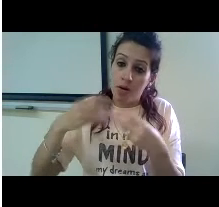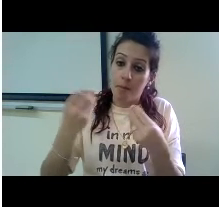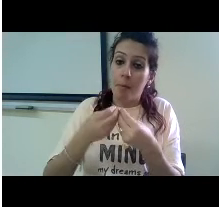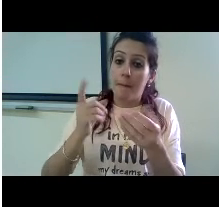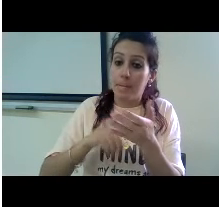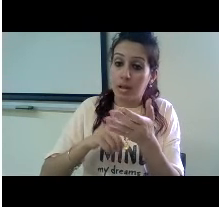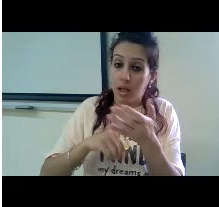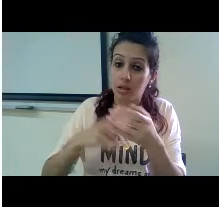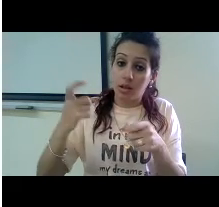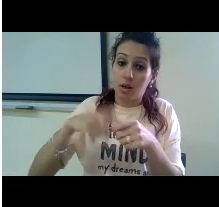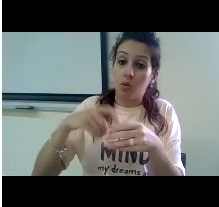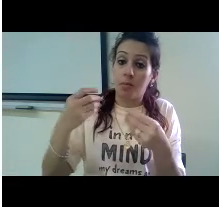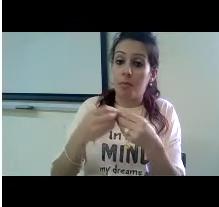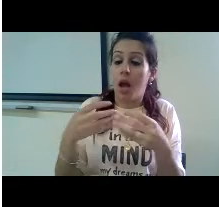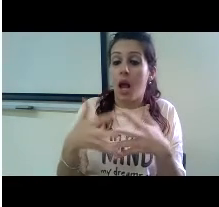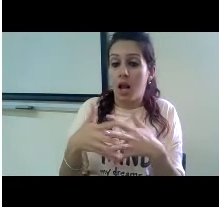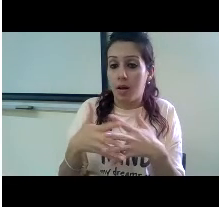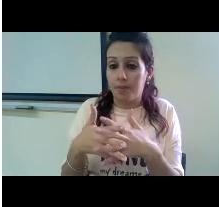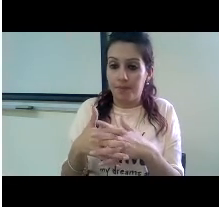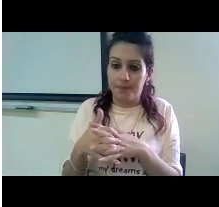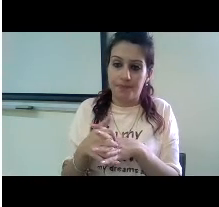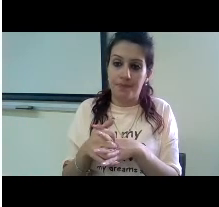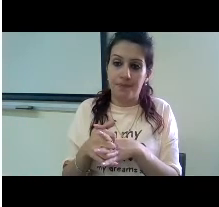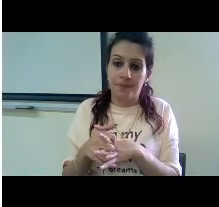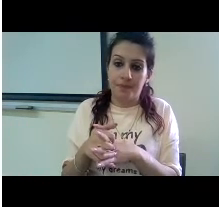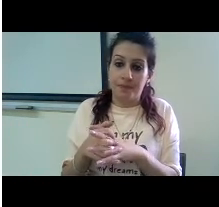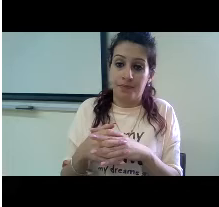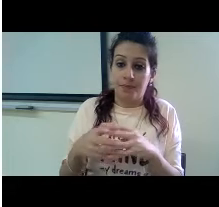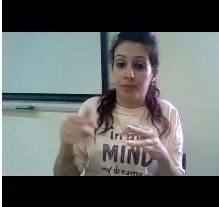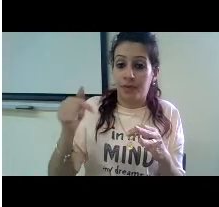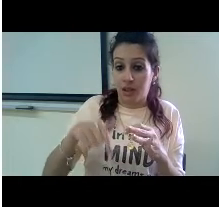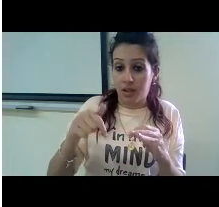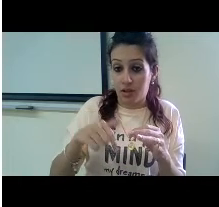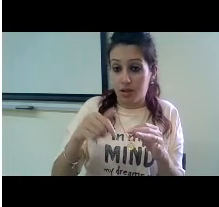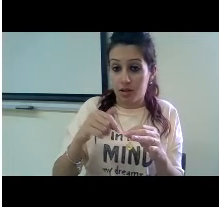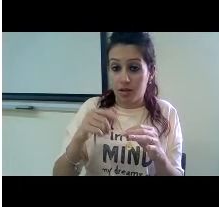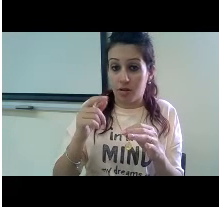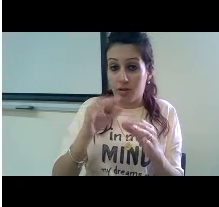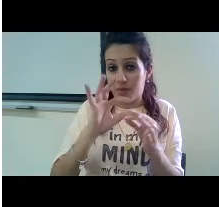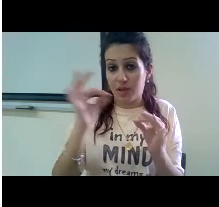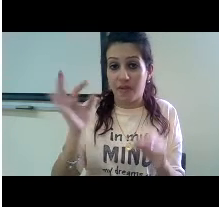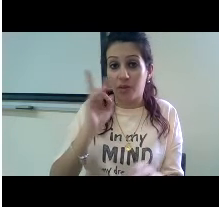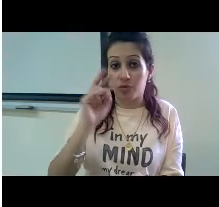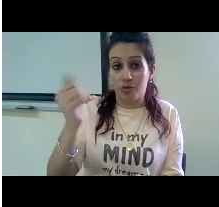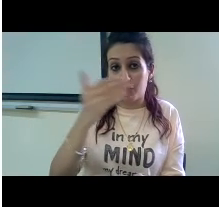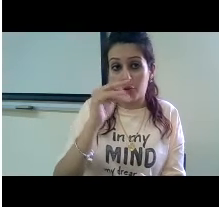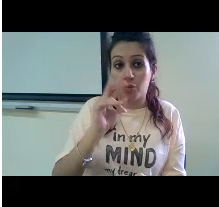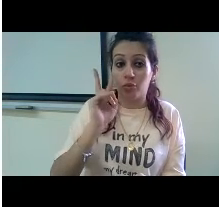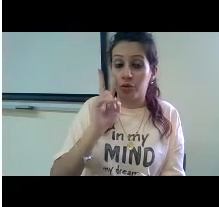And so usually in inclusive and special education policy and practice, we adopt,